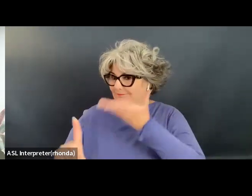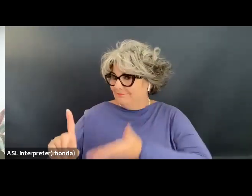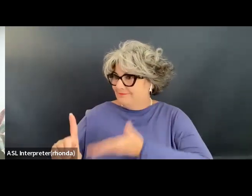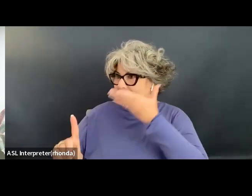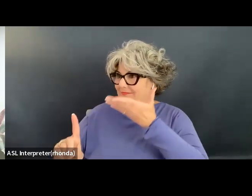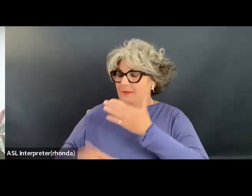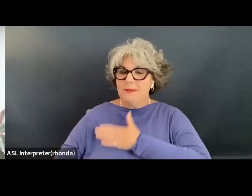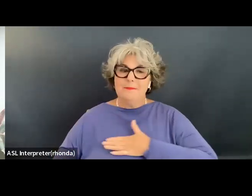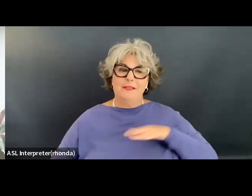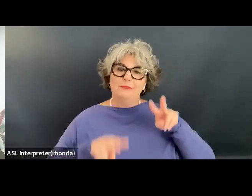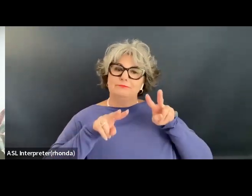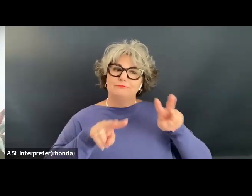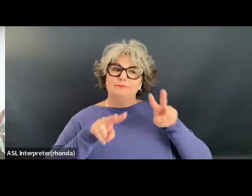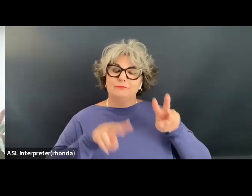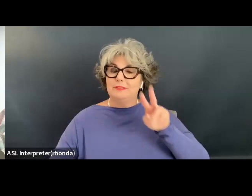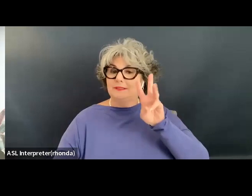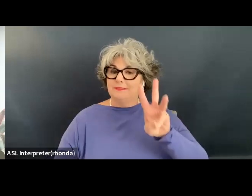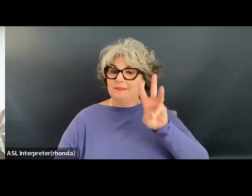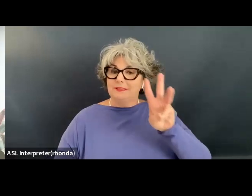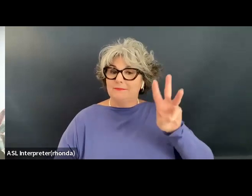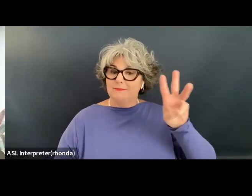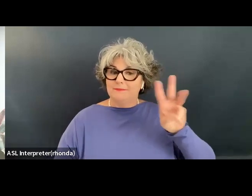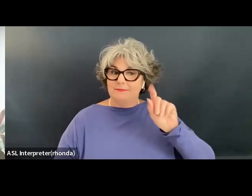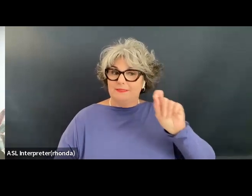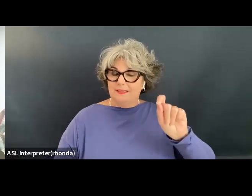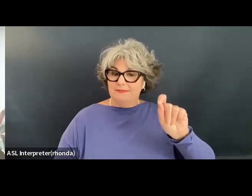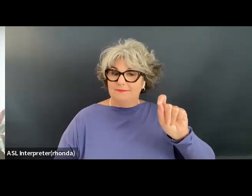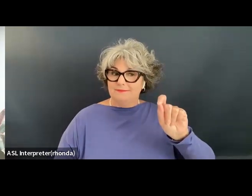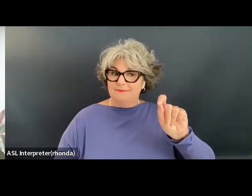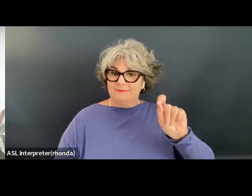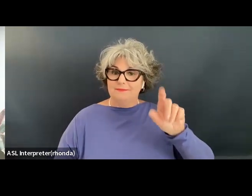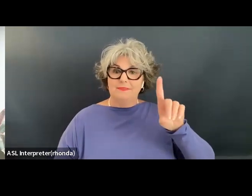please visit ww.documentary.org/FallDocs.